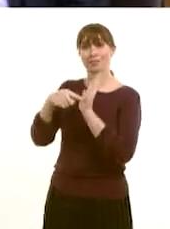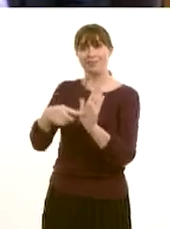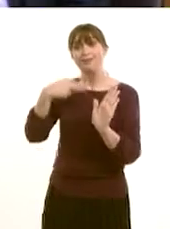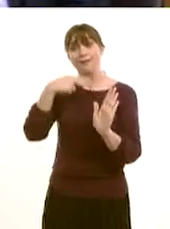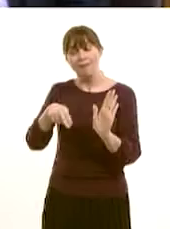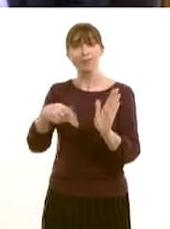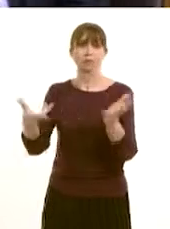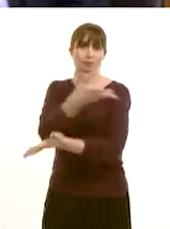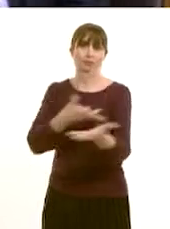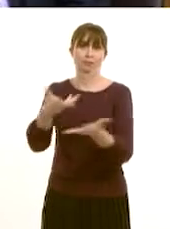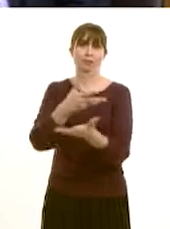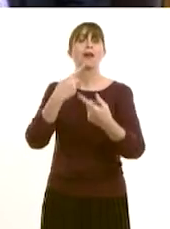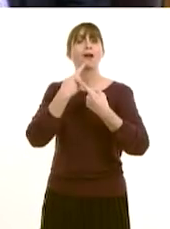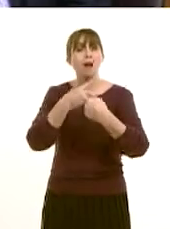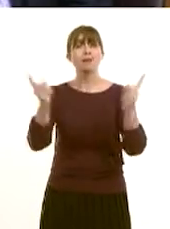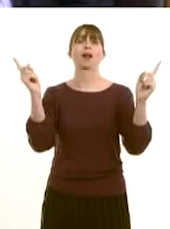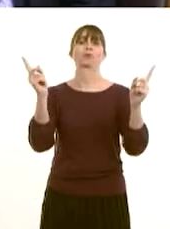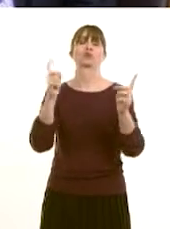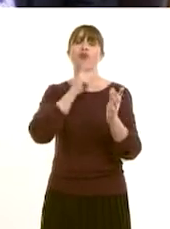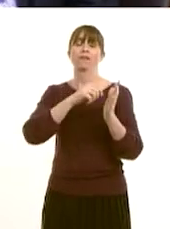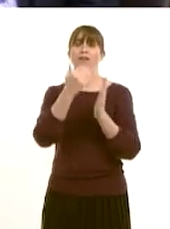Heíll have to wait and see whatís announced in the draft final budget.